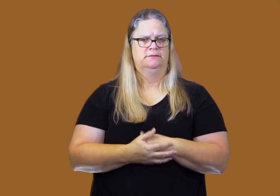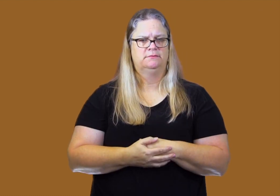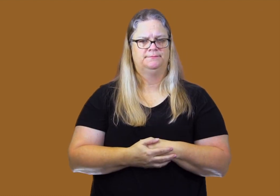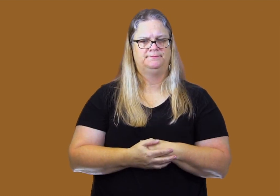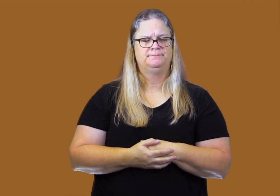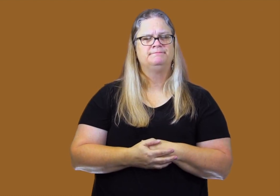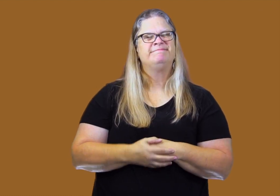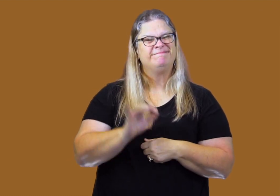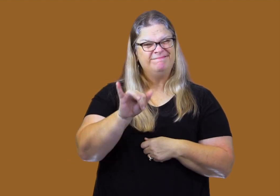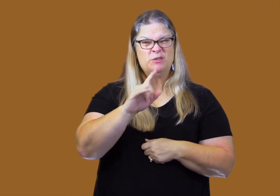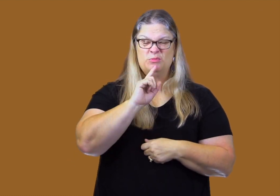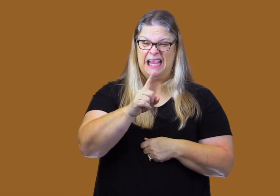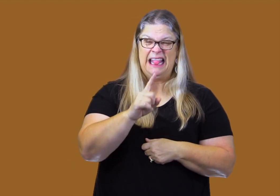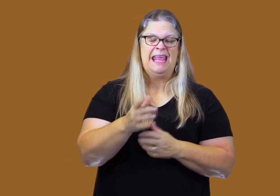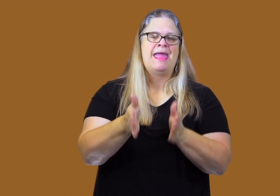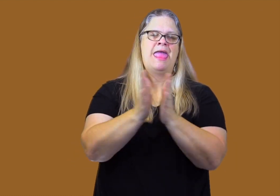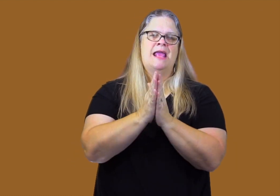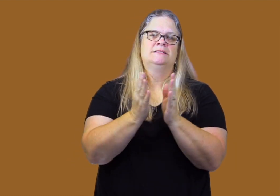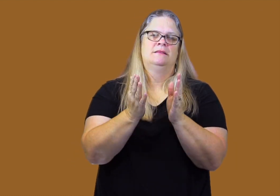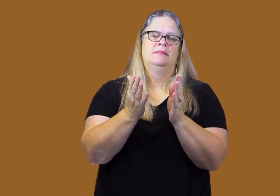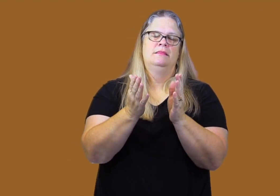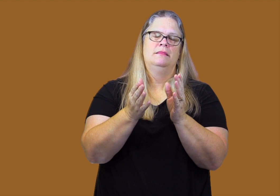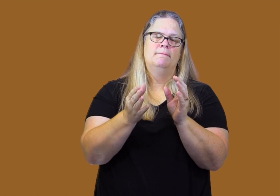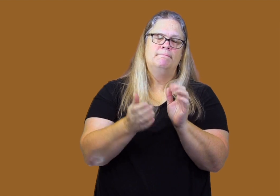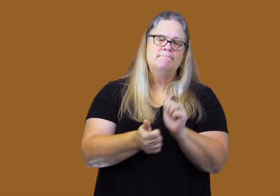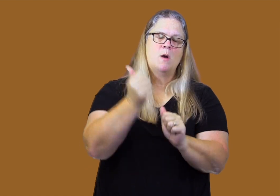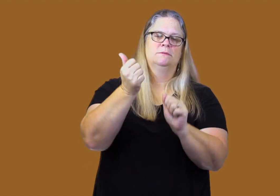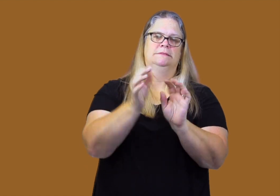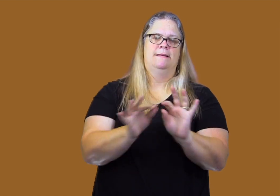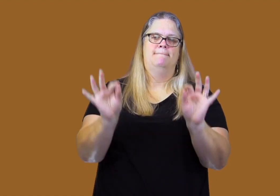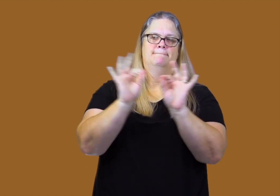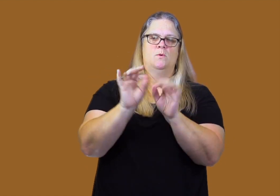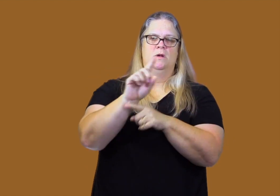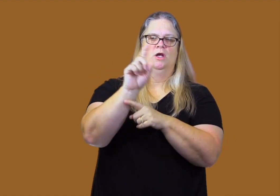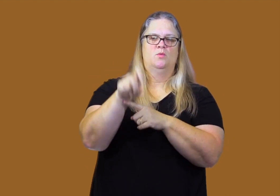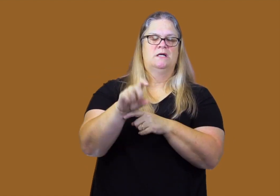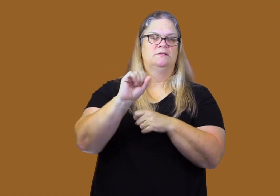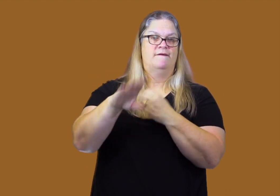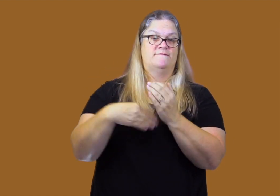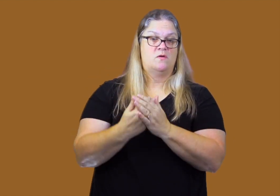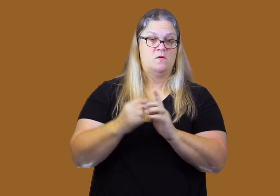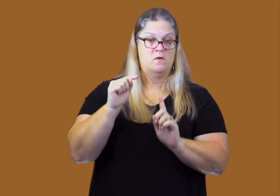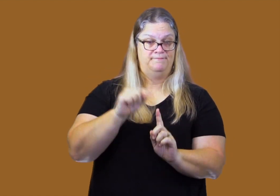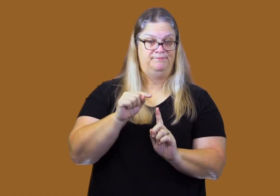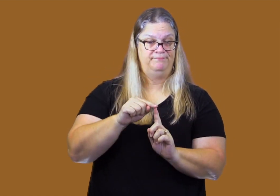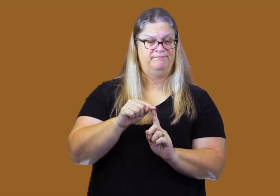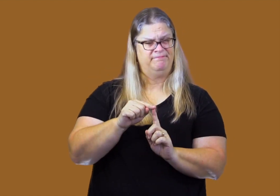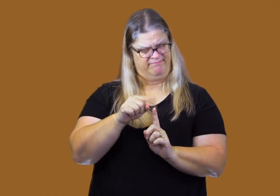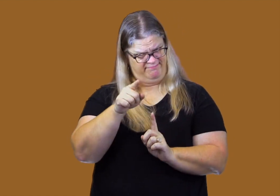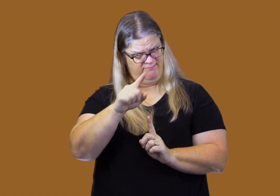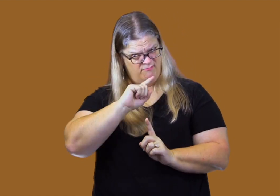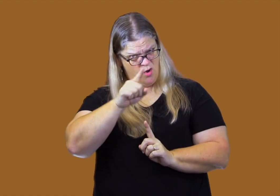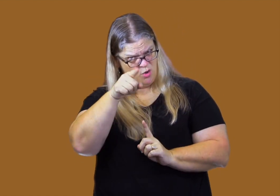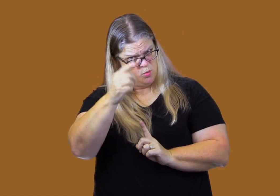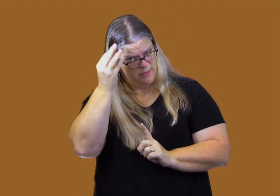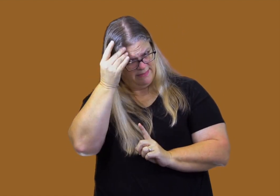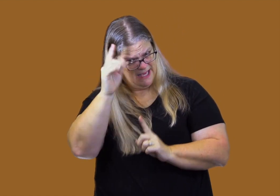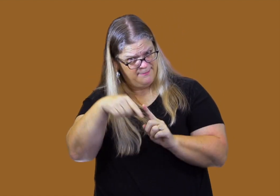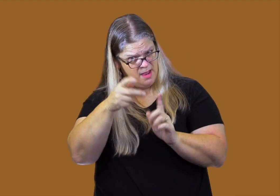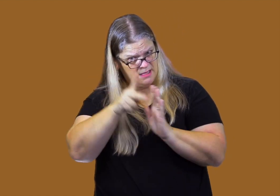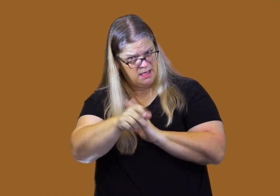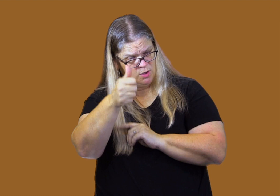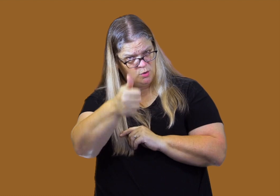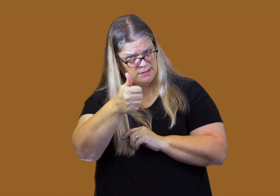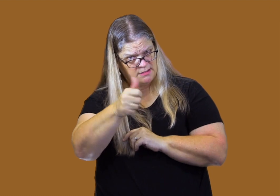And ask the most important question of all, are you thinking about killing yourself?